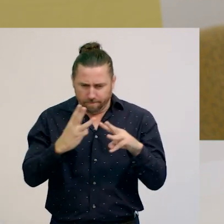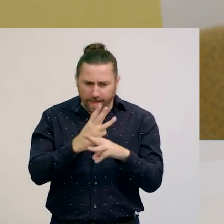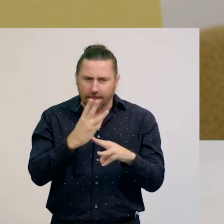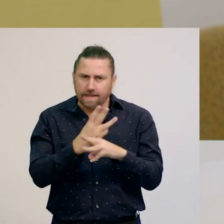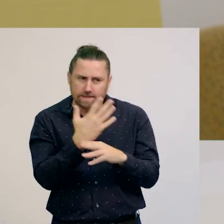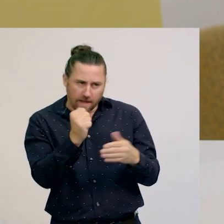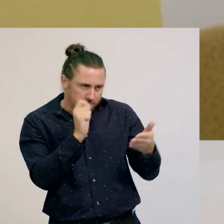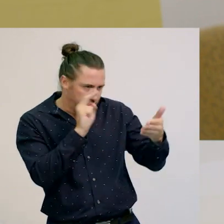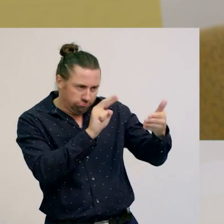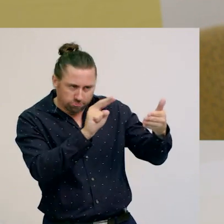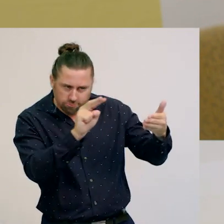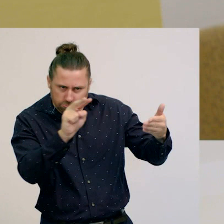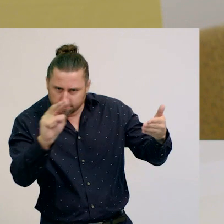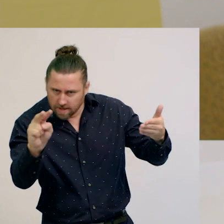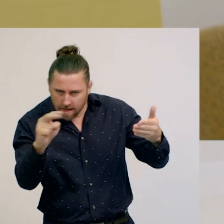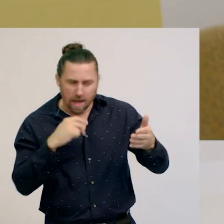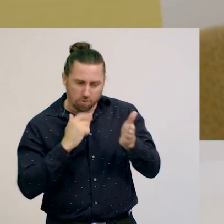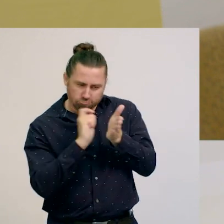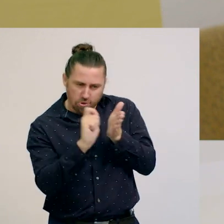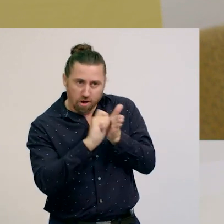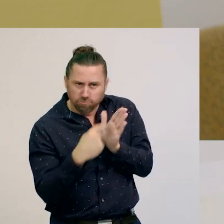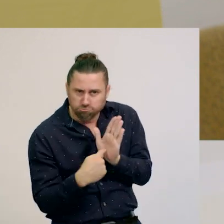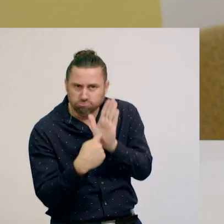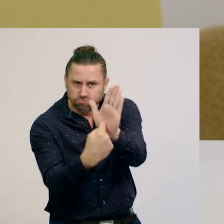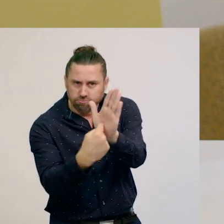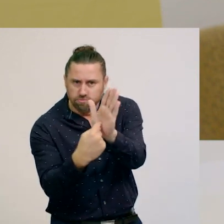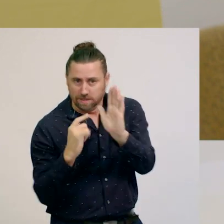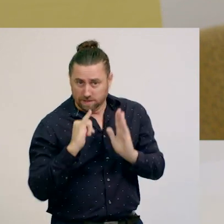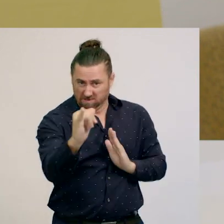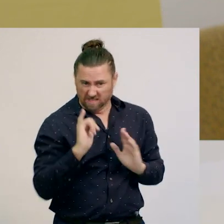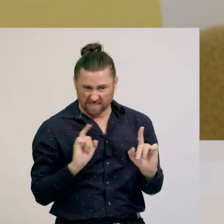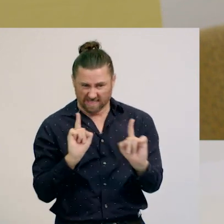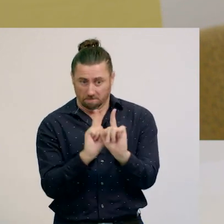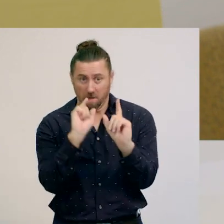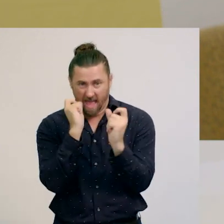write, and communicate the same way, to find solutions for all kinds of things.